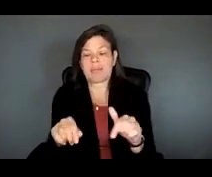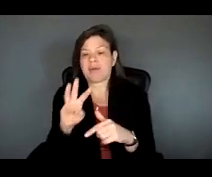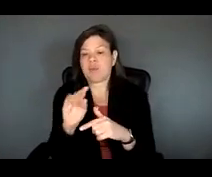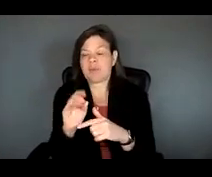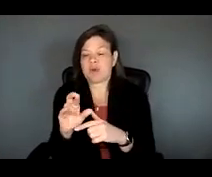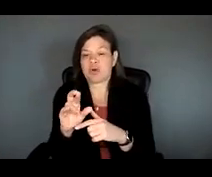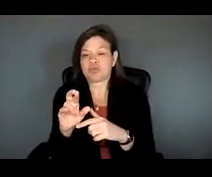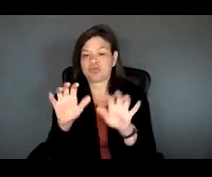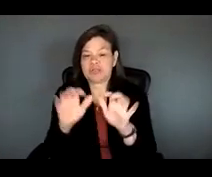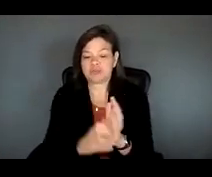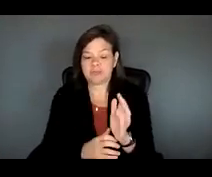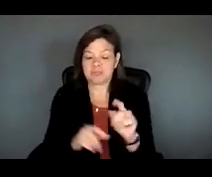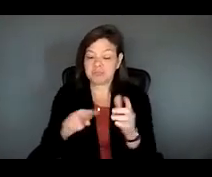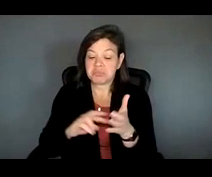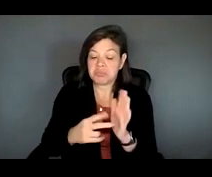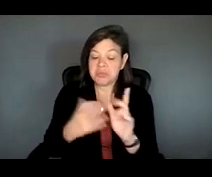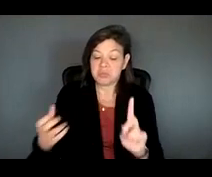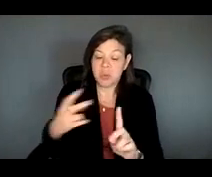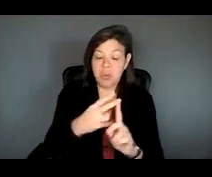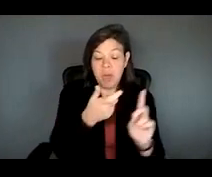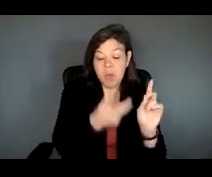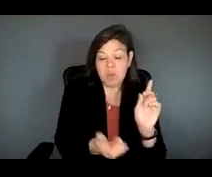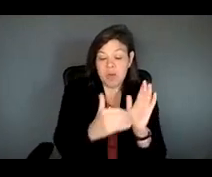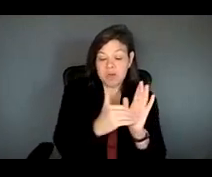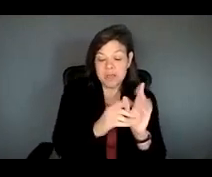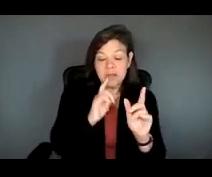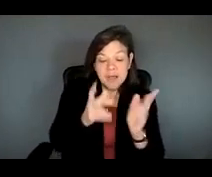This means you can go back and watch the recording and review supplemental materials in addition